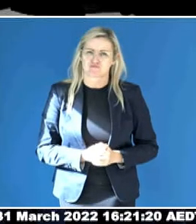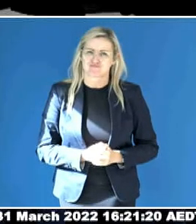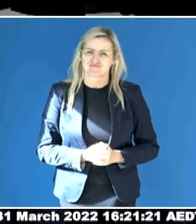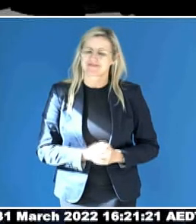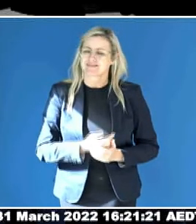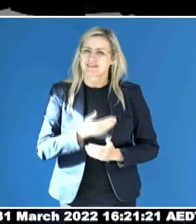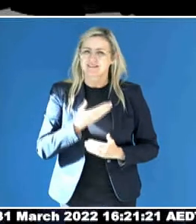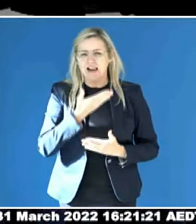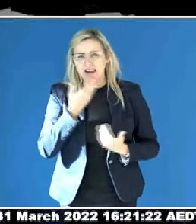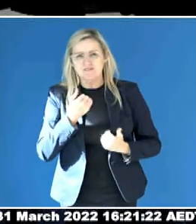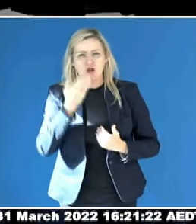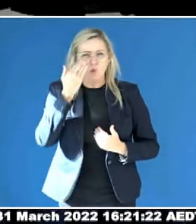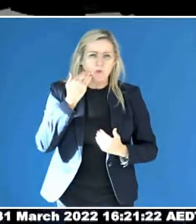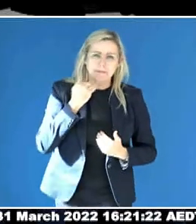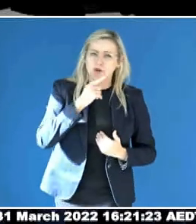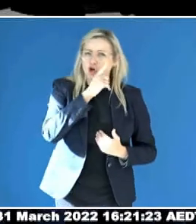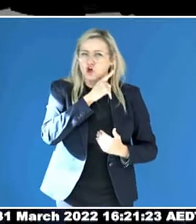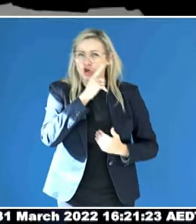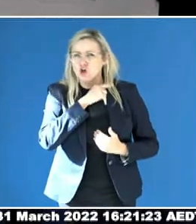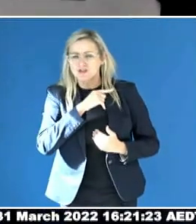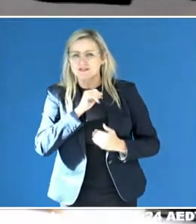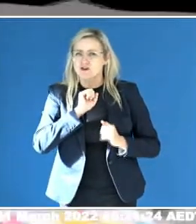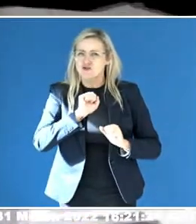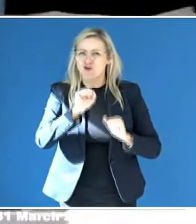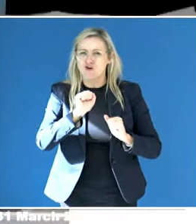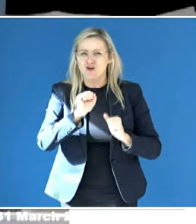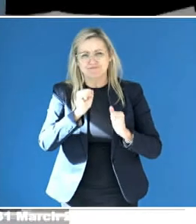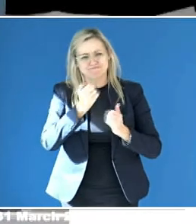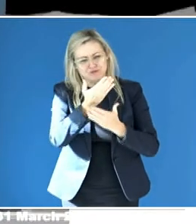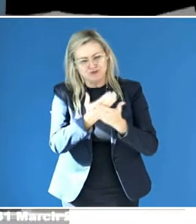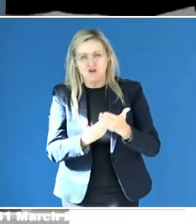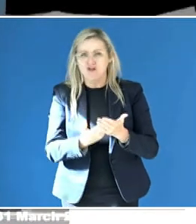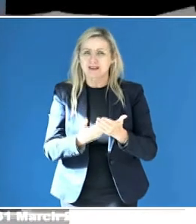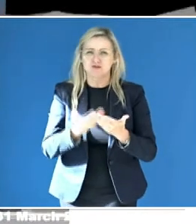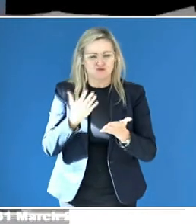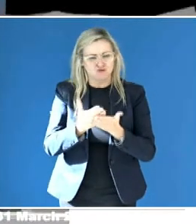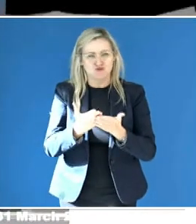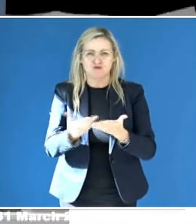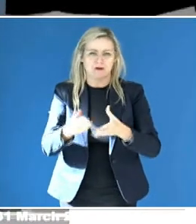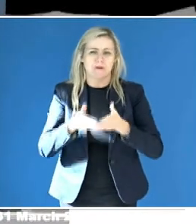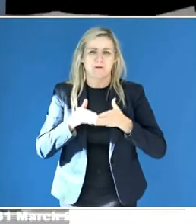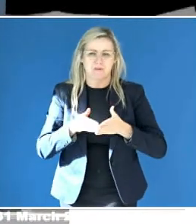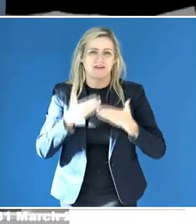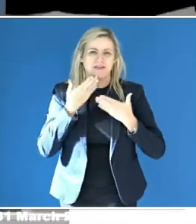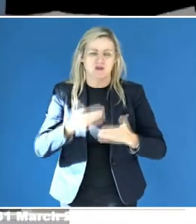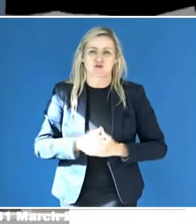through right through the evidence you gave today. Thank you. CHAIR: Thank you very much. Commissioner Bennett? Is there anything that you would like to ask?